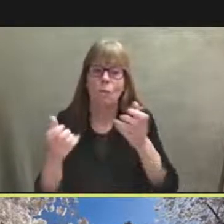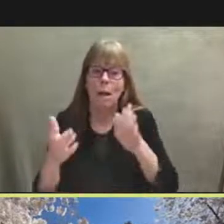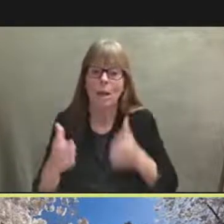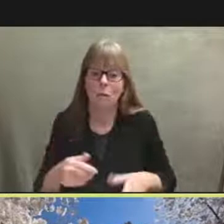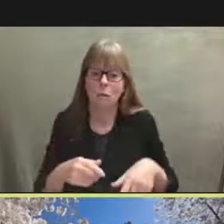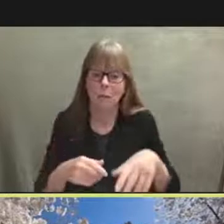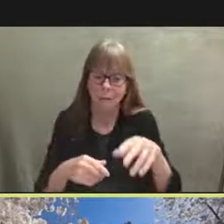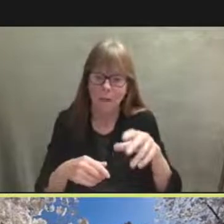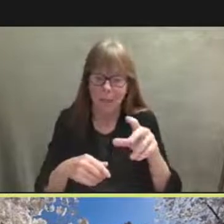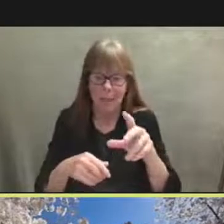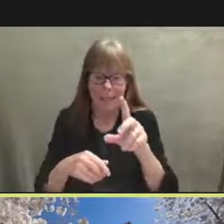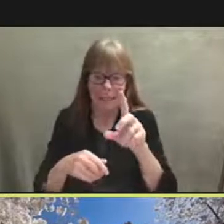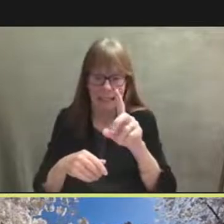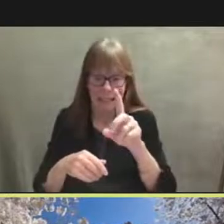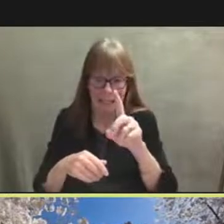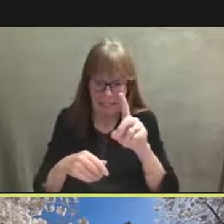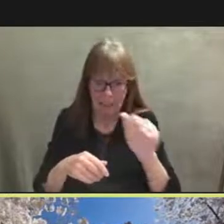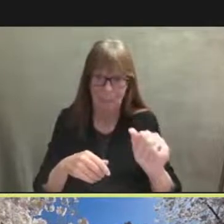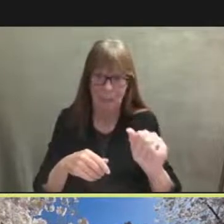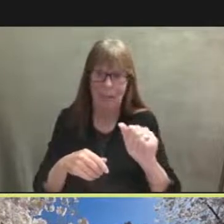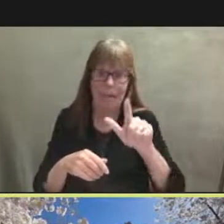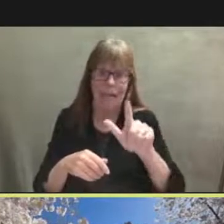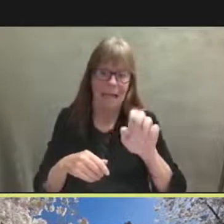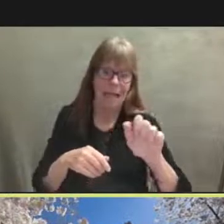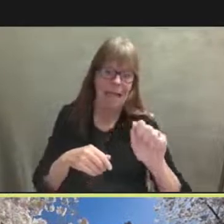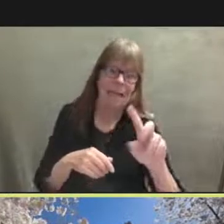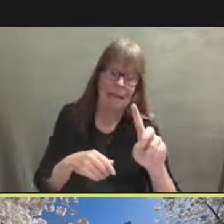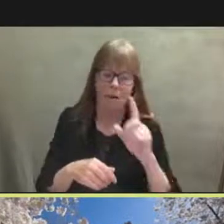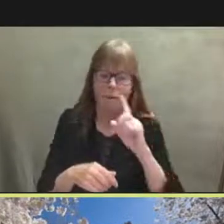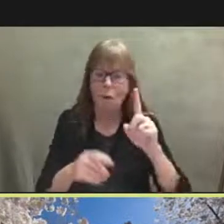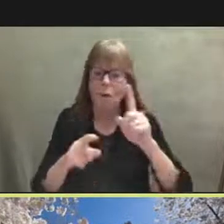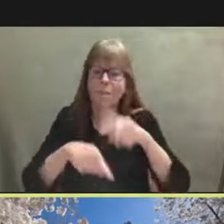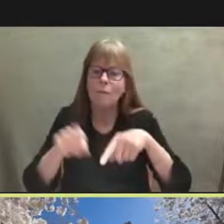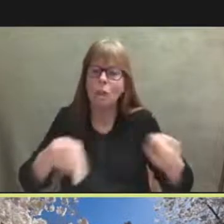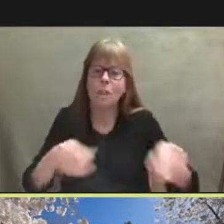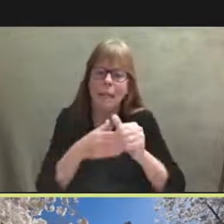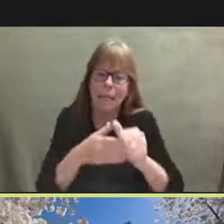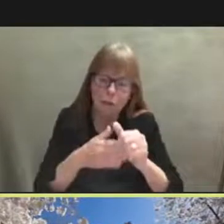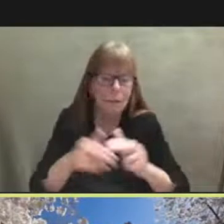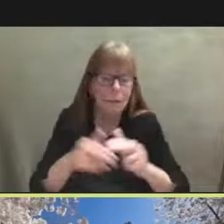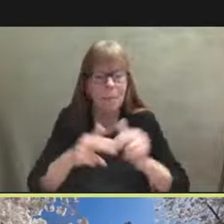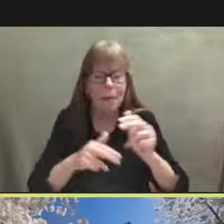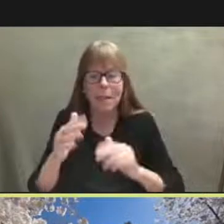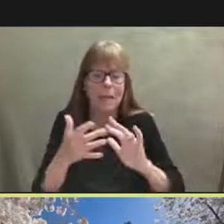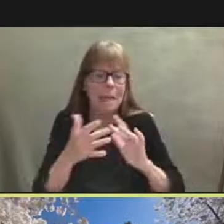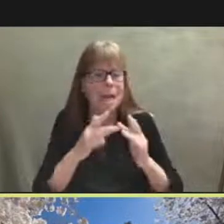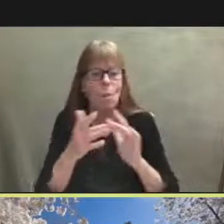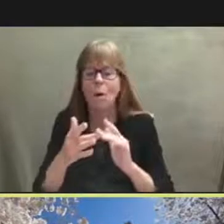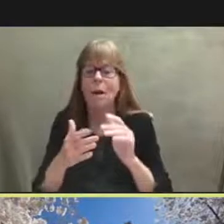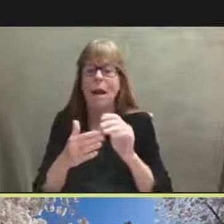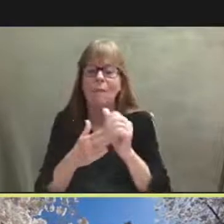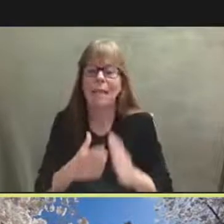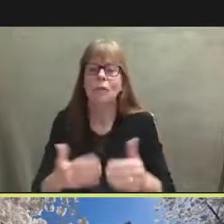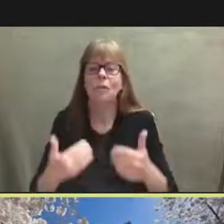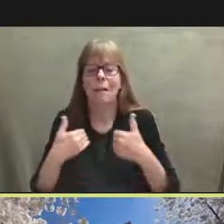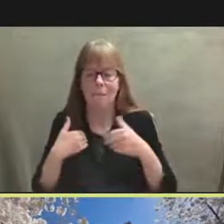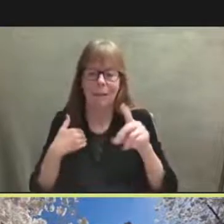which has, as its mission, to increase civic engagement and diverse leadership by developing and building a network of leaders with disabilities, consistent with the spirit